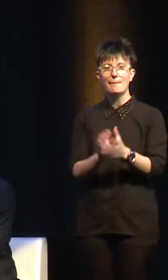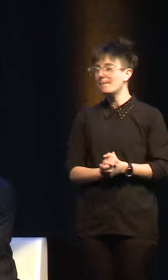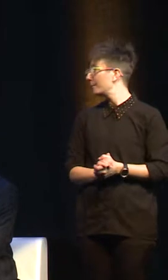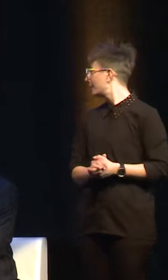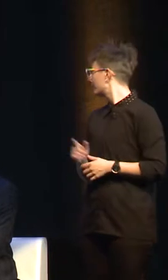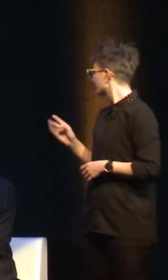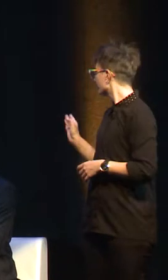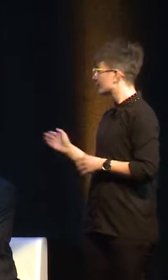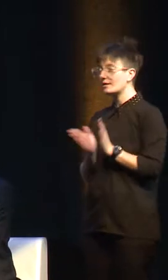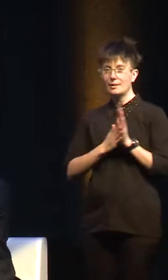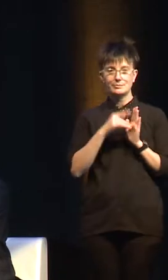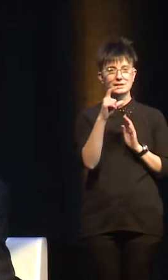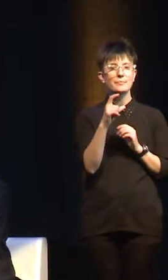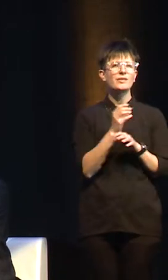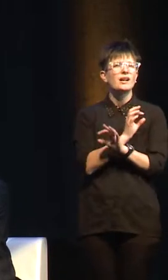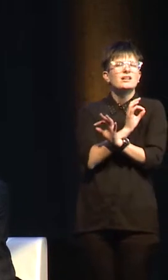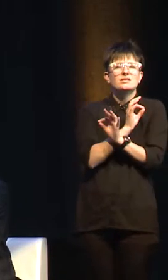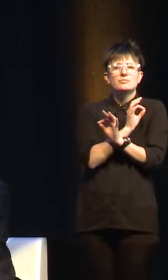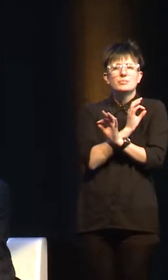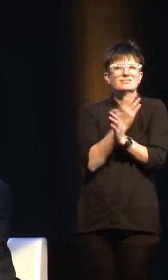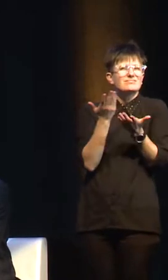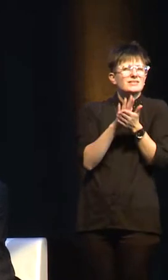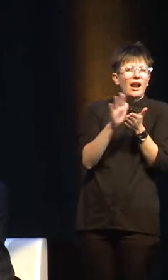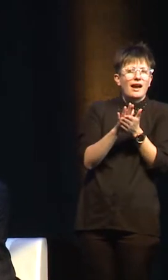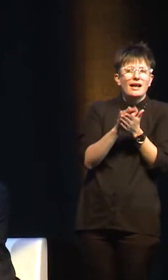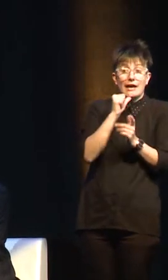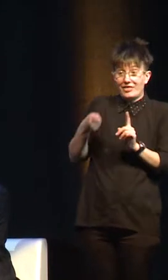none of these provisions will be entrenched for example. The support of future governments